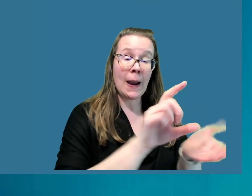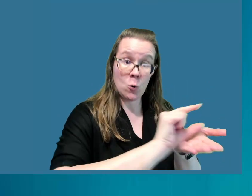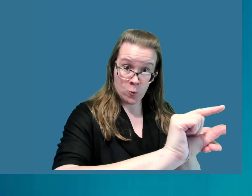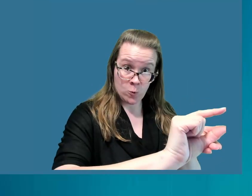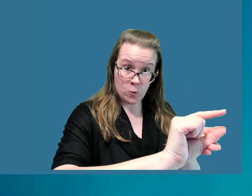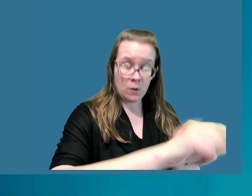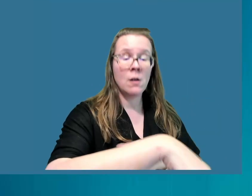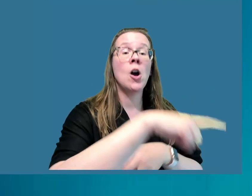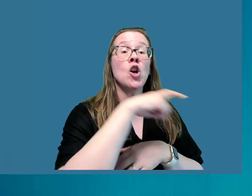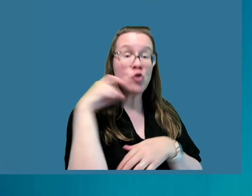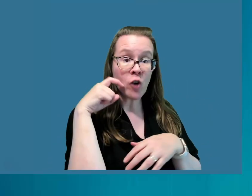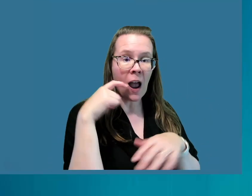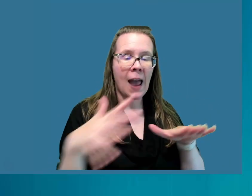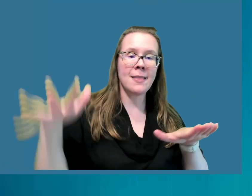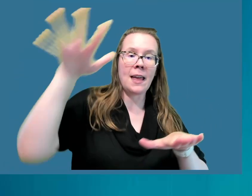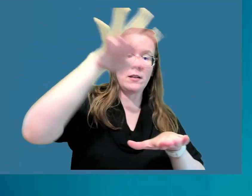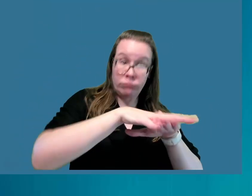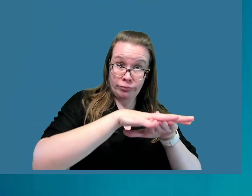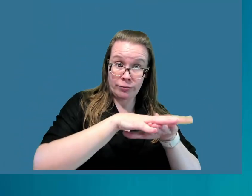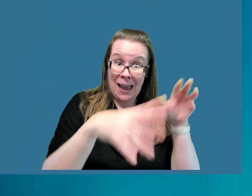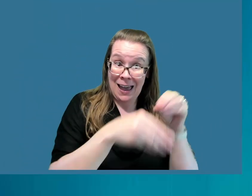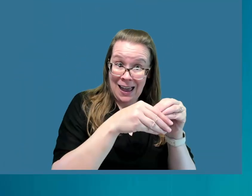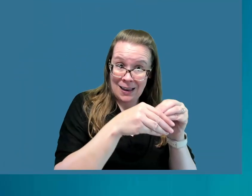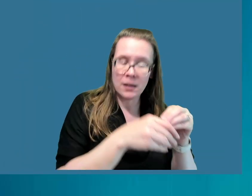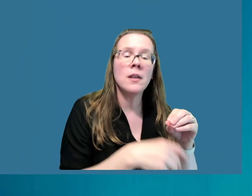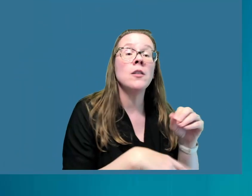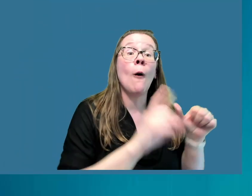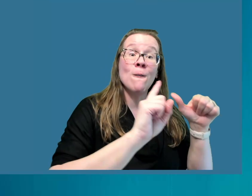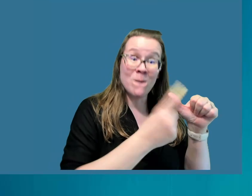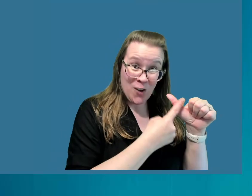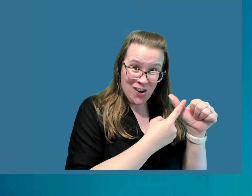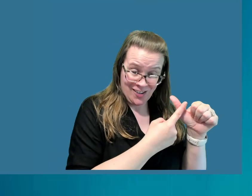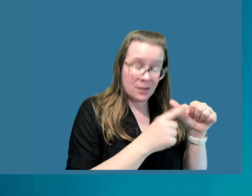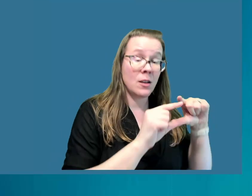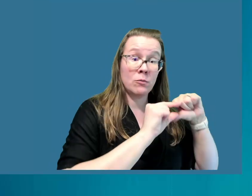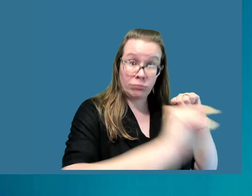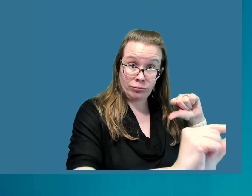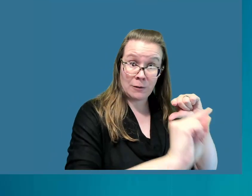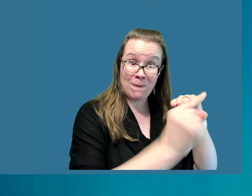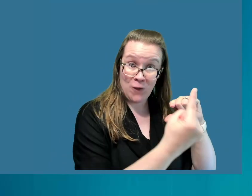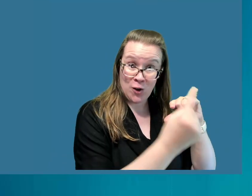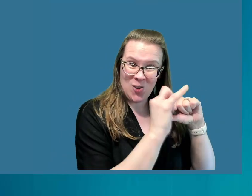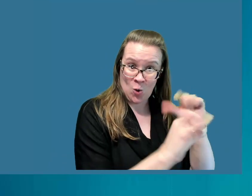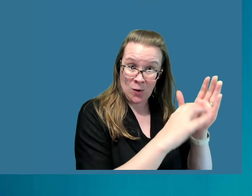And by the time I'm done with that second set of cookies, the first set of cookies is dry enough,